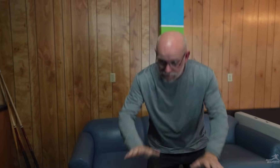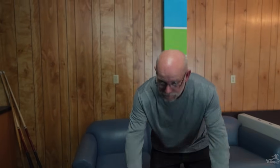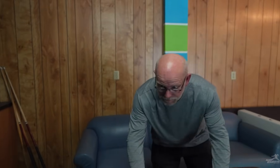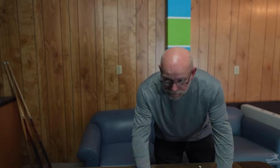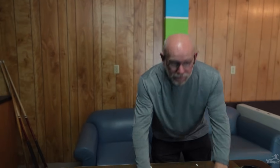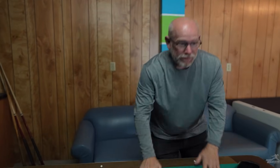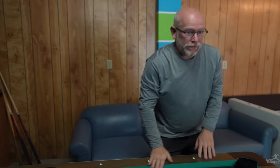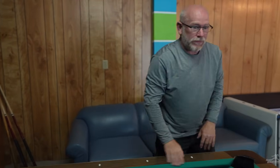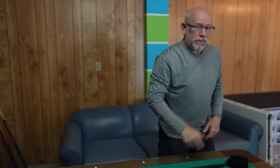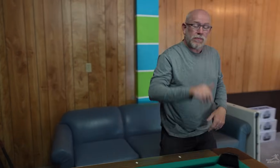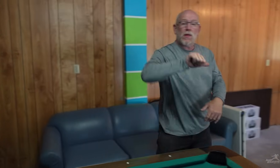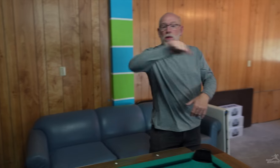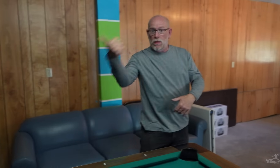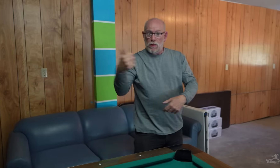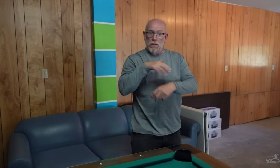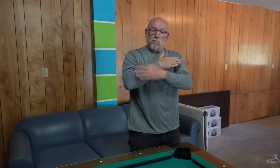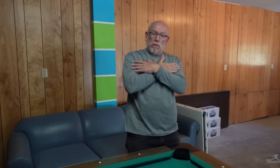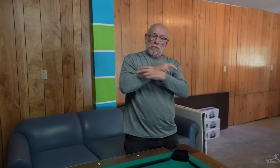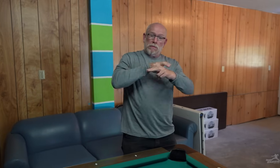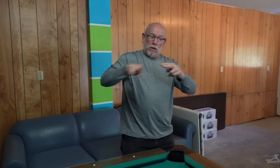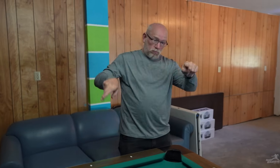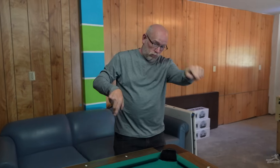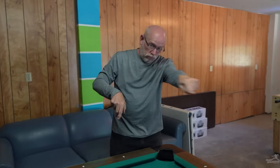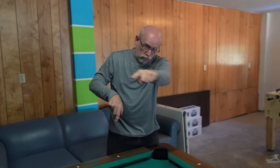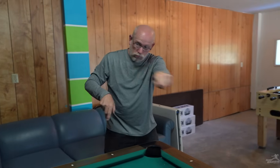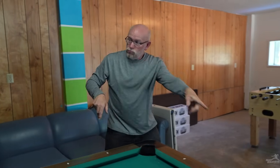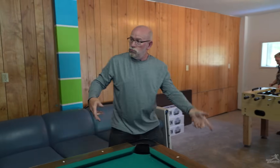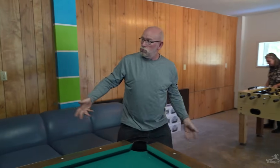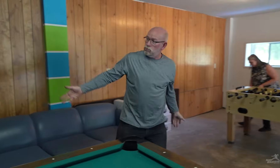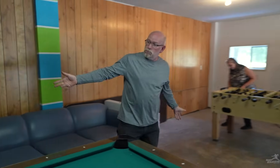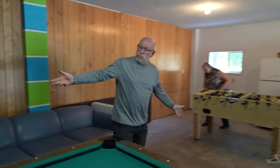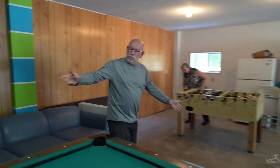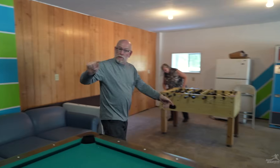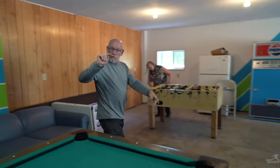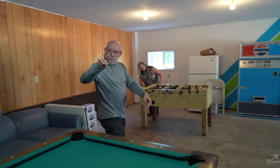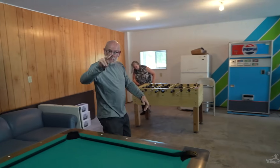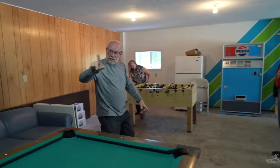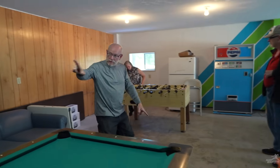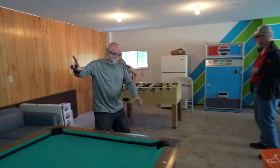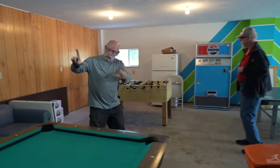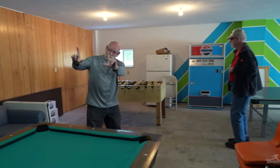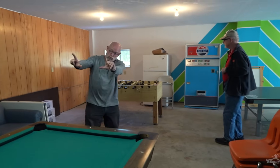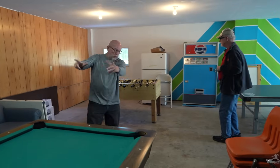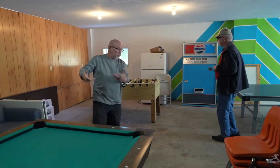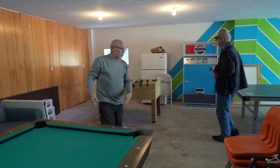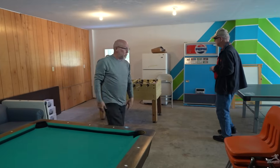We have a resting area with a couch over there. There’s a TV here too.